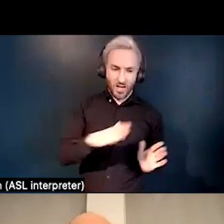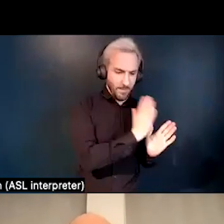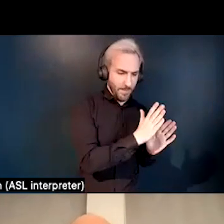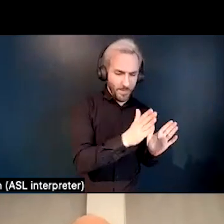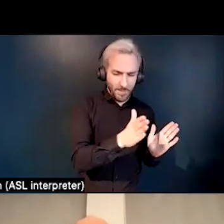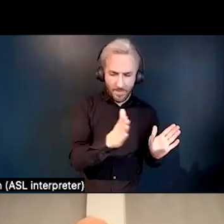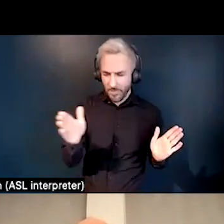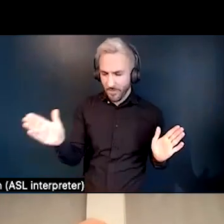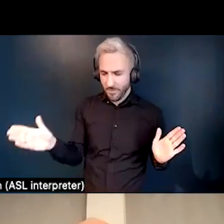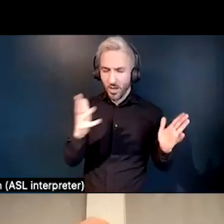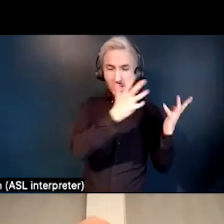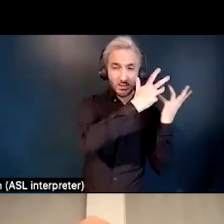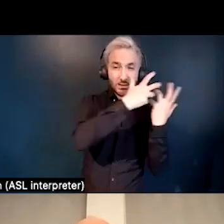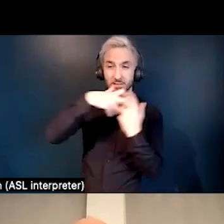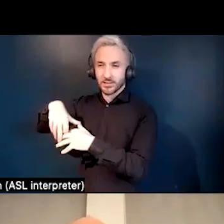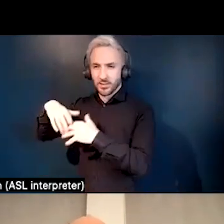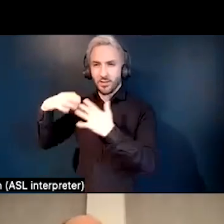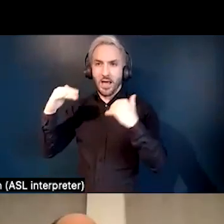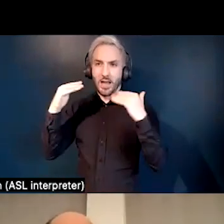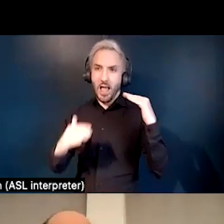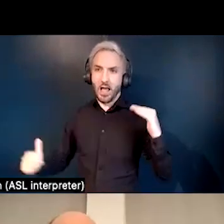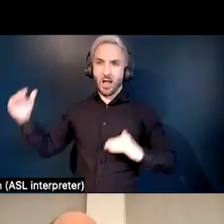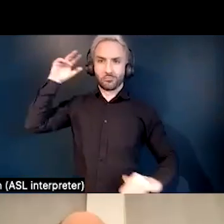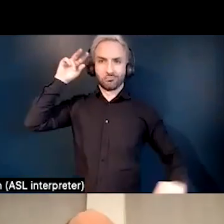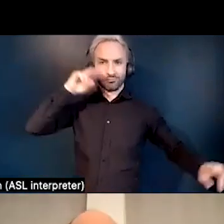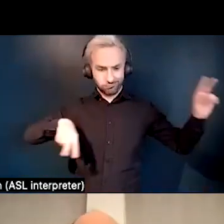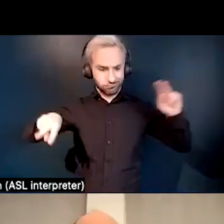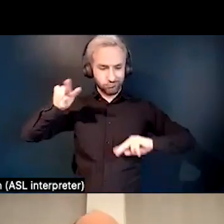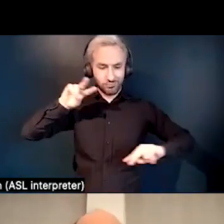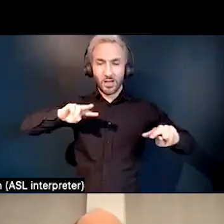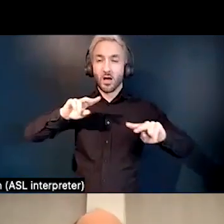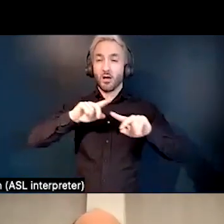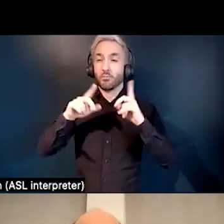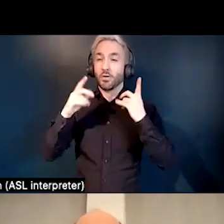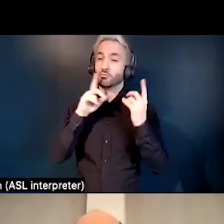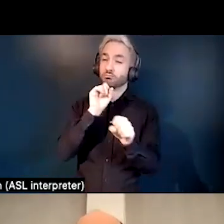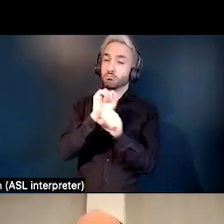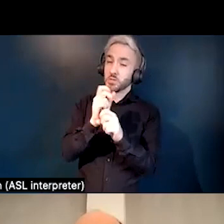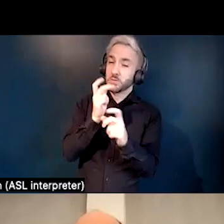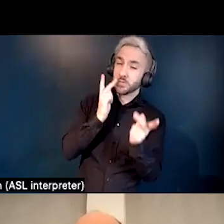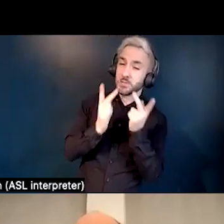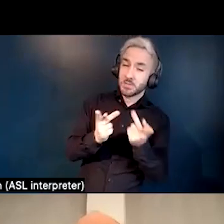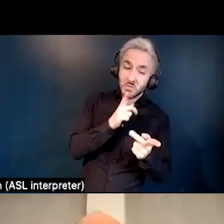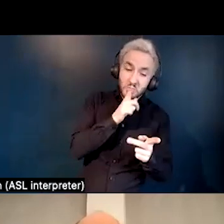In practical terms, there are at least five or six, depending on how you look at it. And